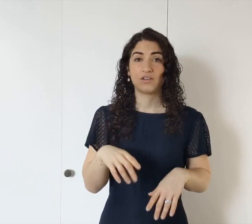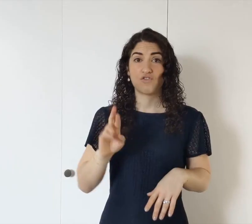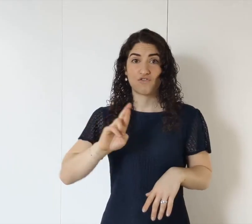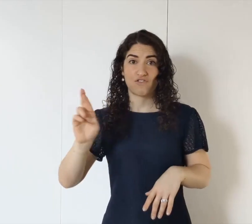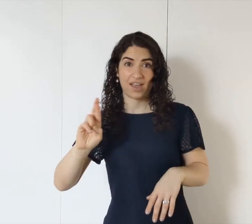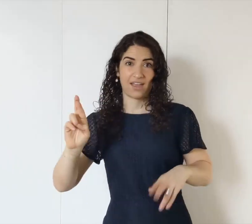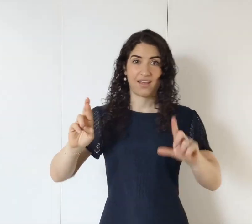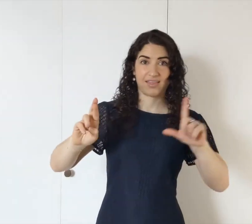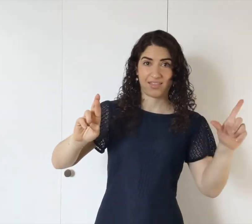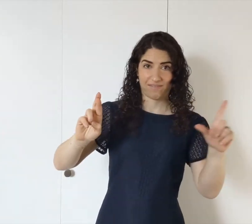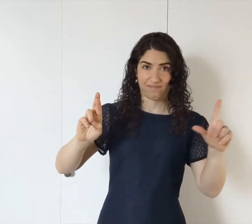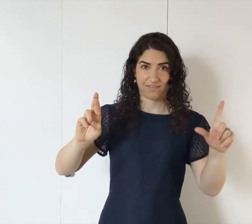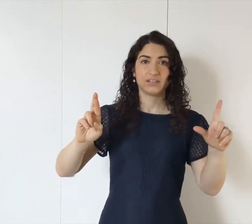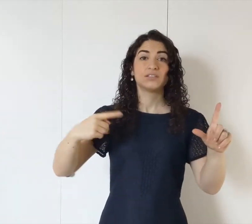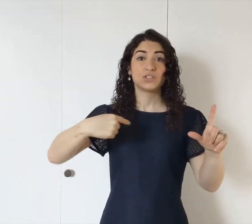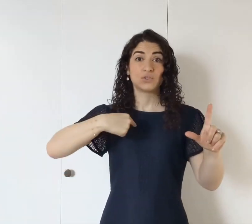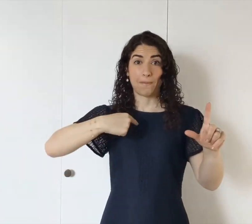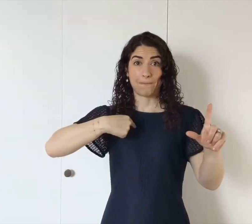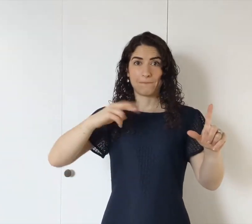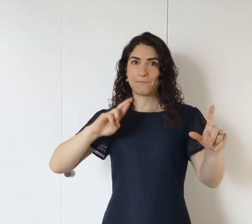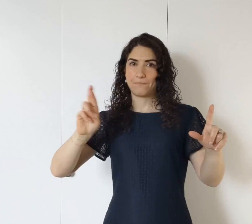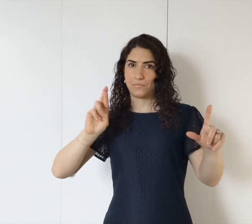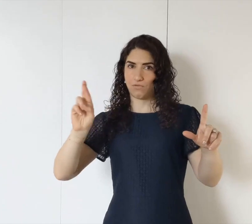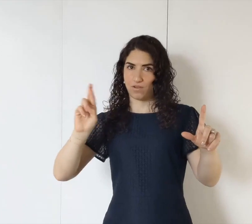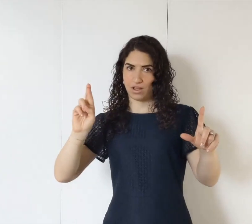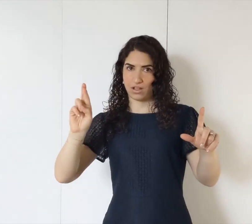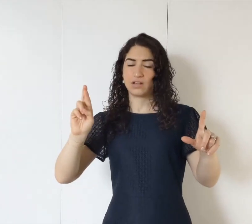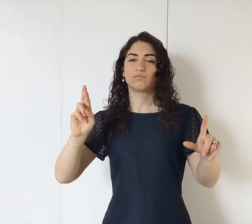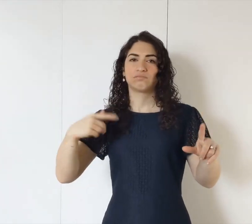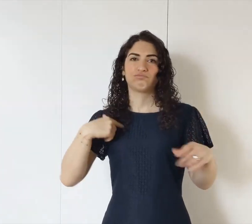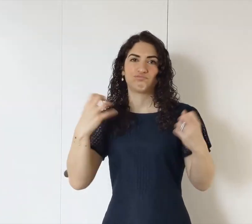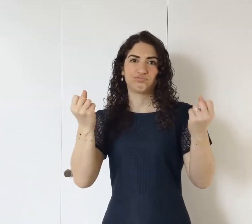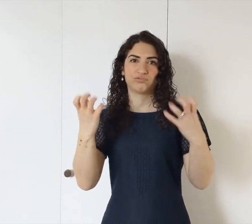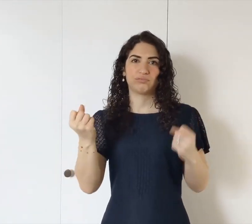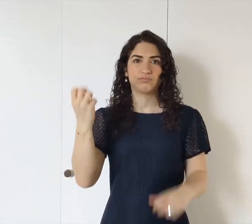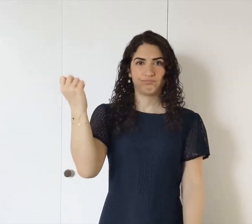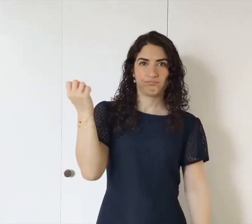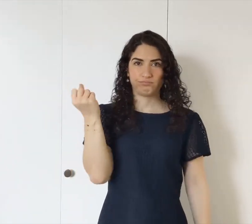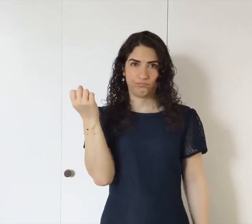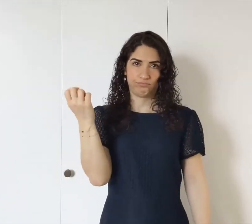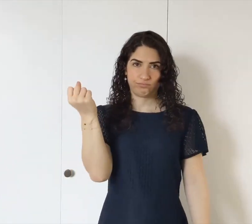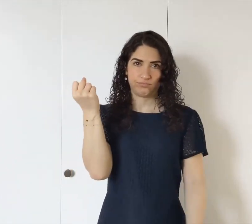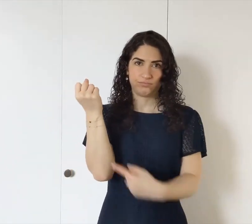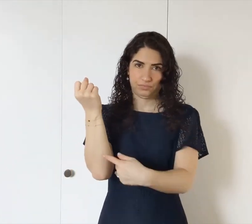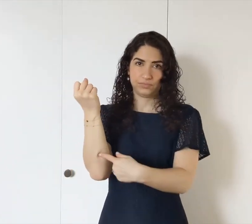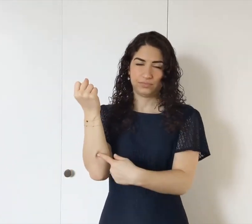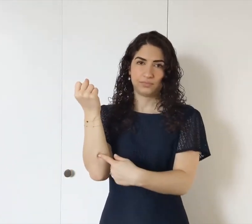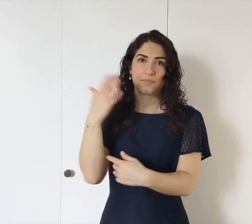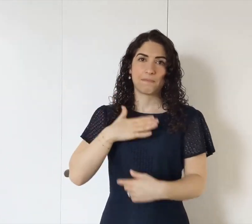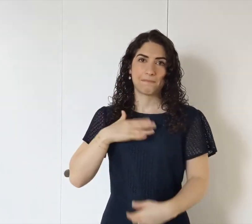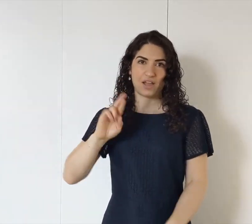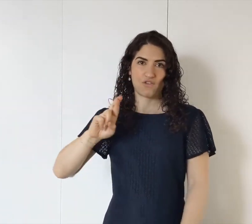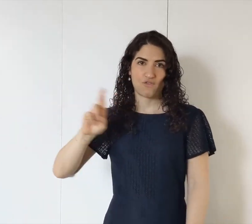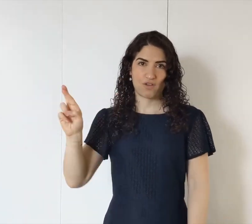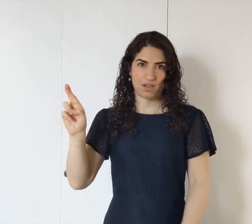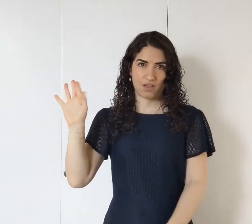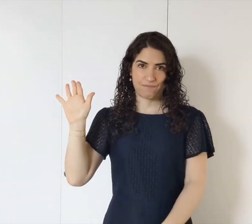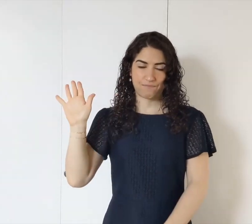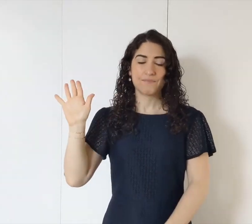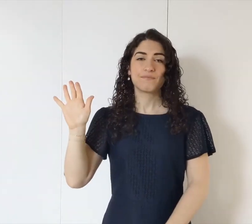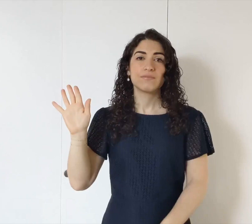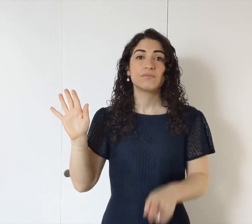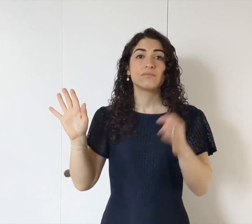Righty or lefty? I am a righty. I sign right-handed -- with my right hand.